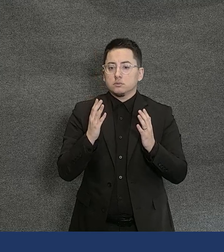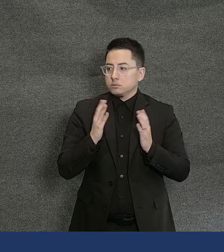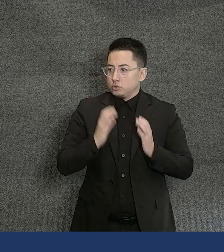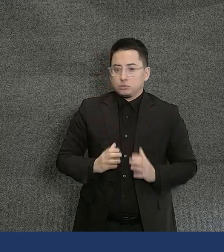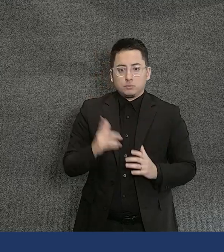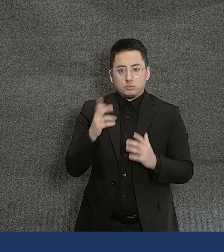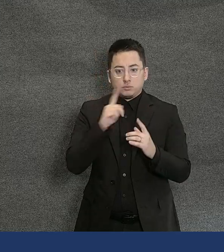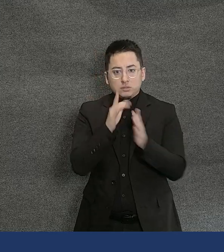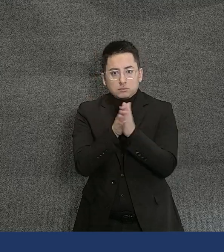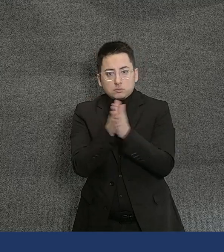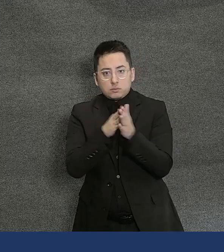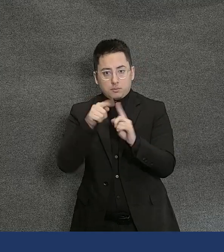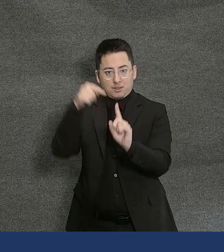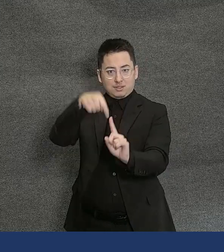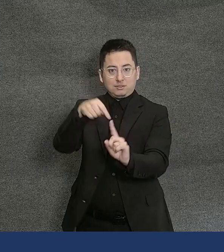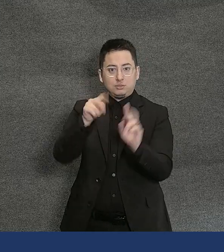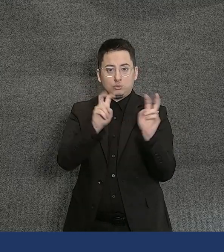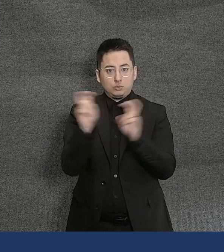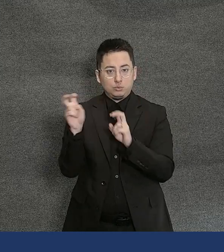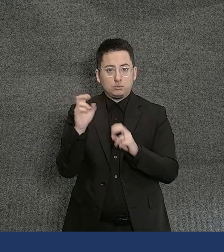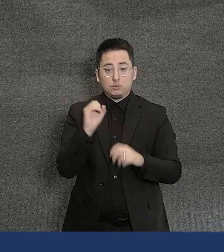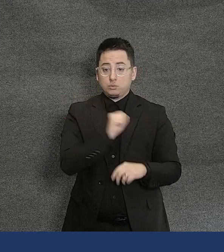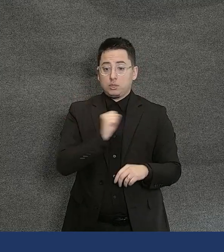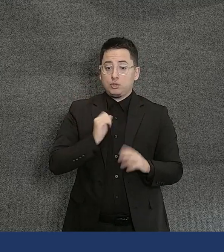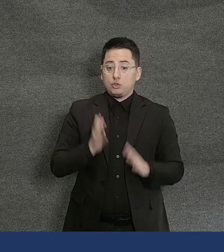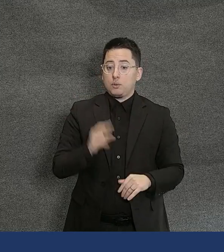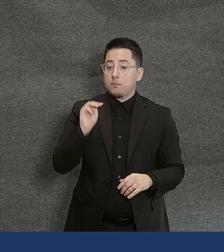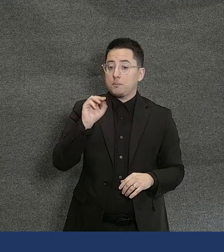Again, Senator Marty, Senator Johnson Stewart,